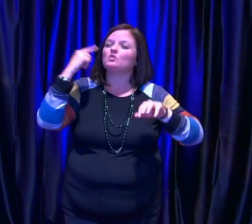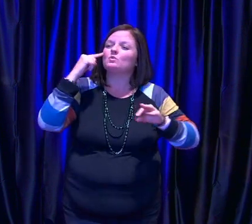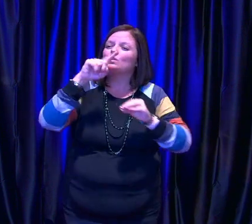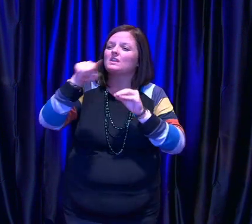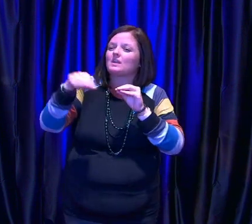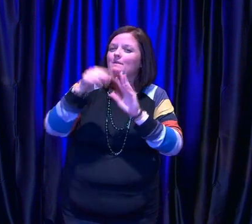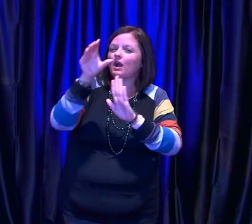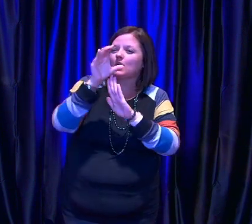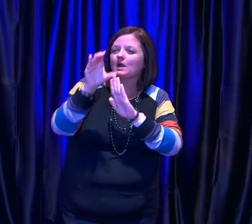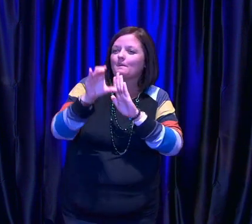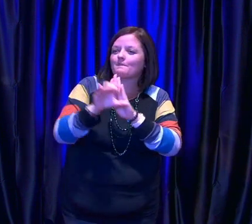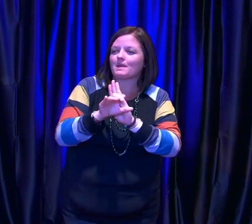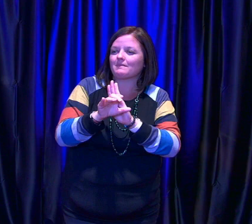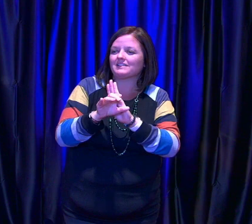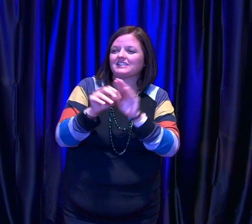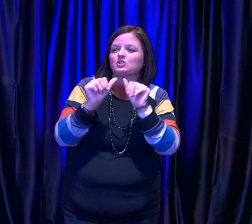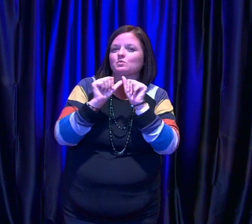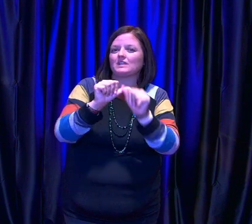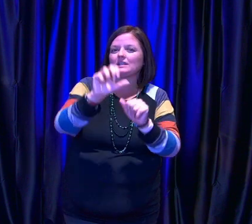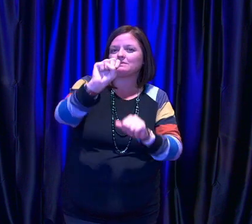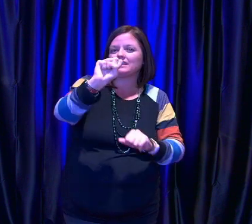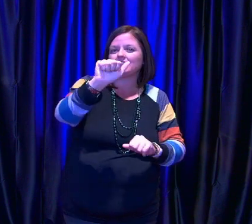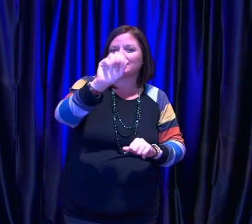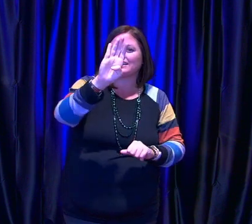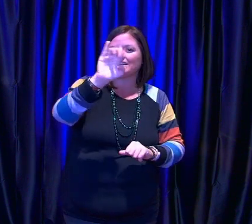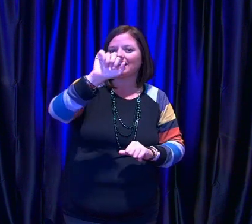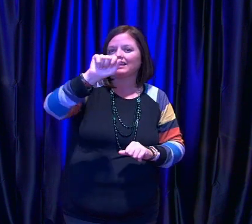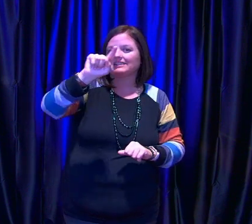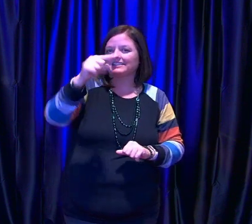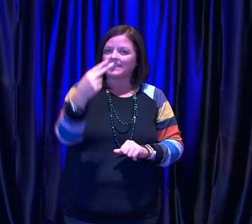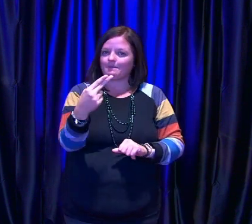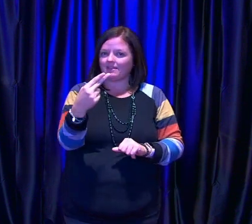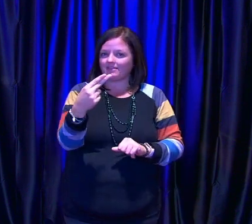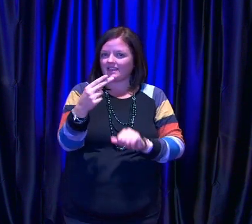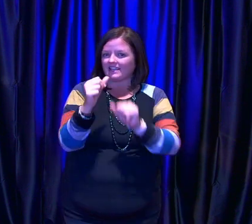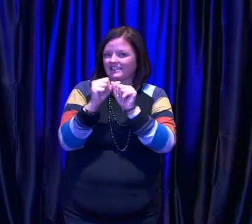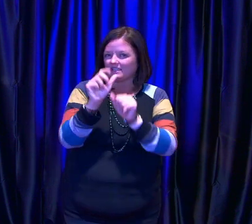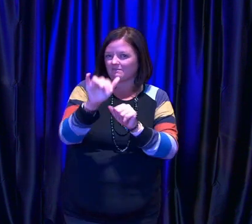commandment to keep the sabbath they would probably get an expression on